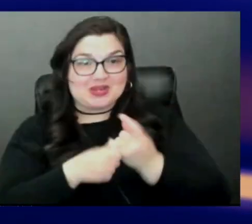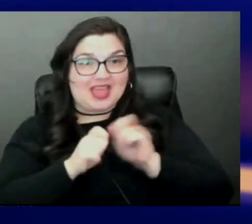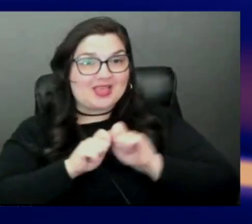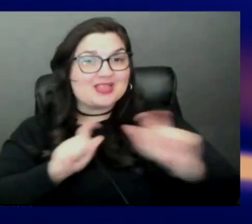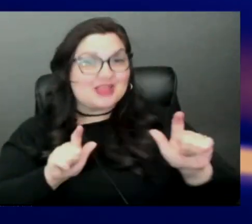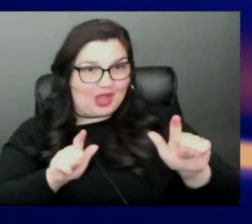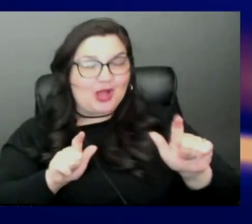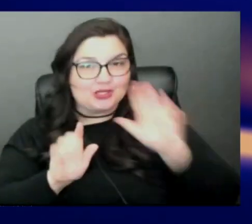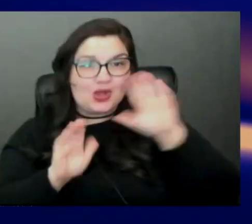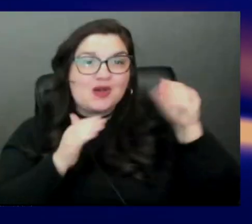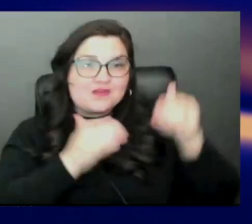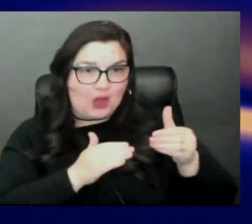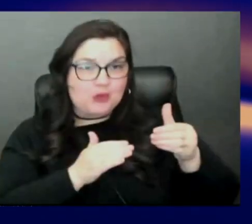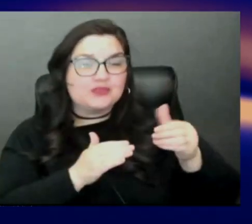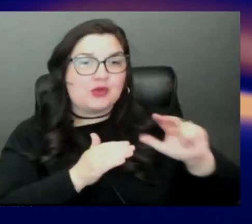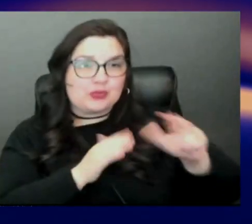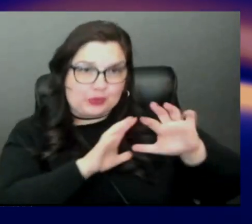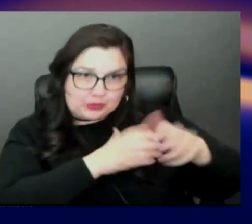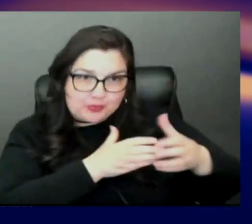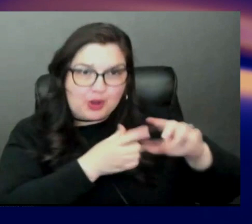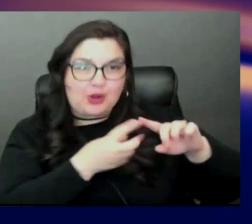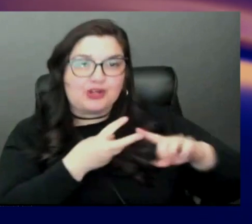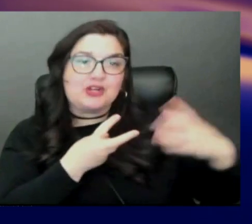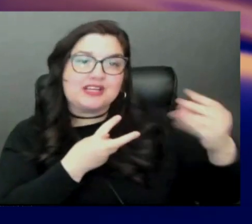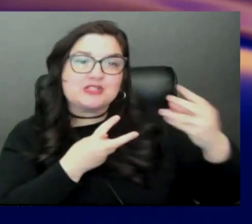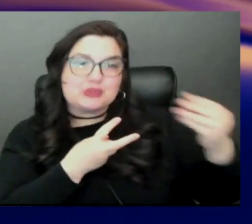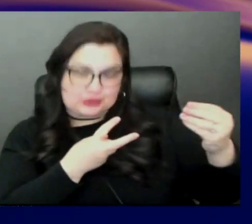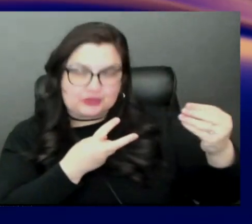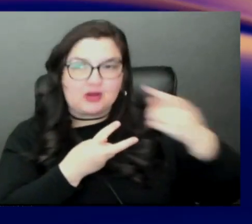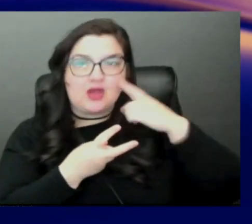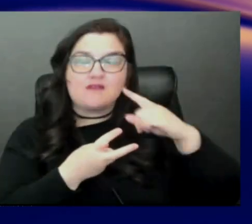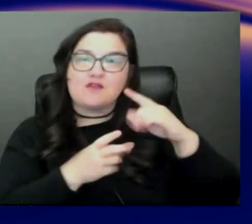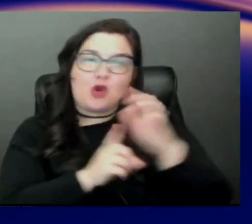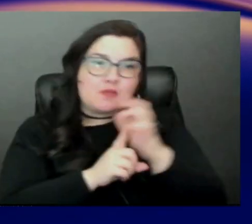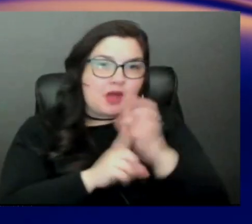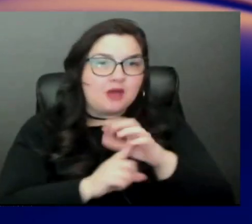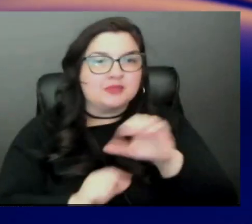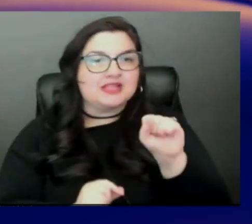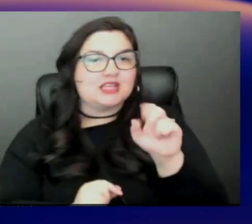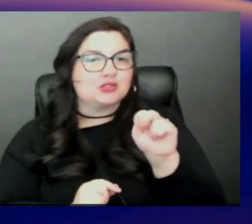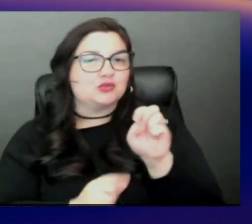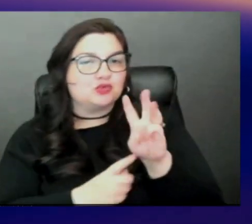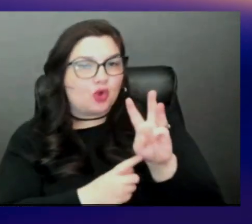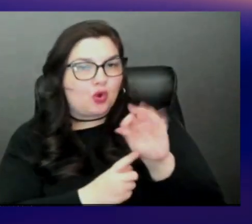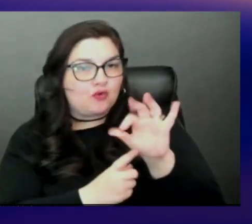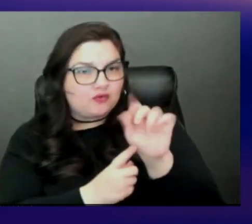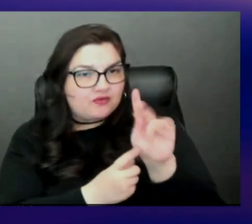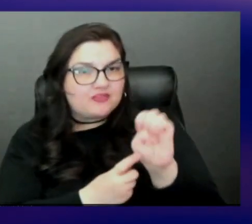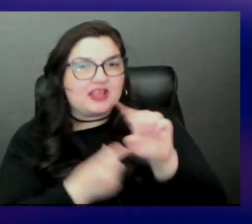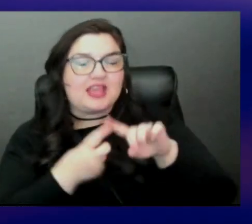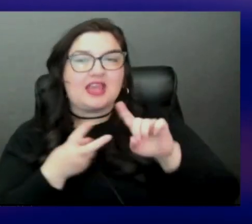or external data sources. So we're adding connectors for popular stores like Snowflake, Google BigQuery, Azure Synapse